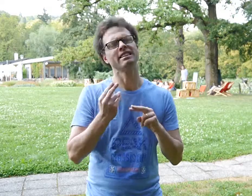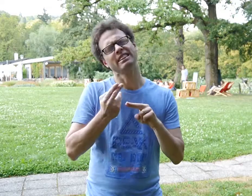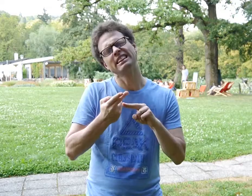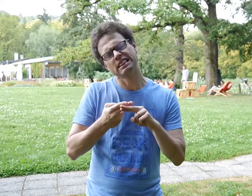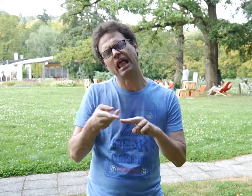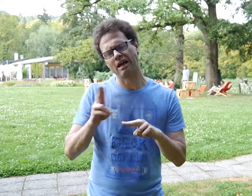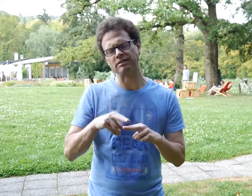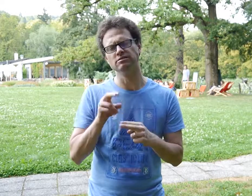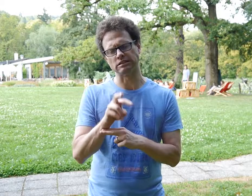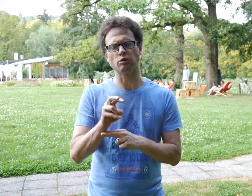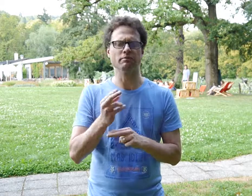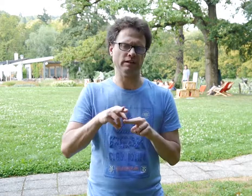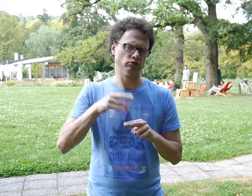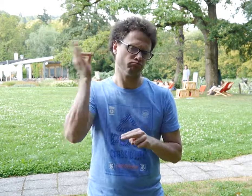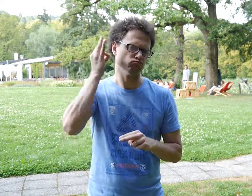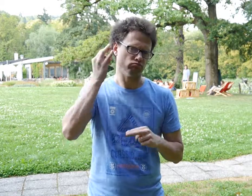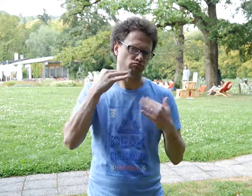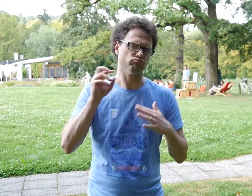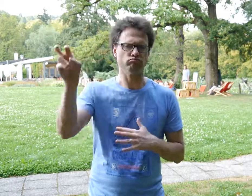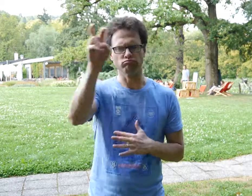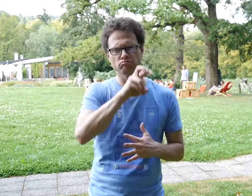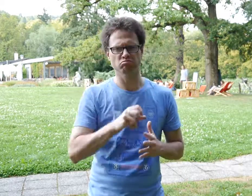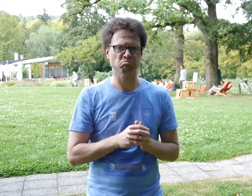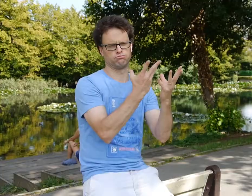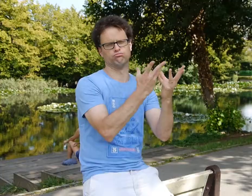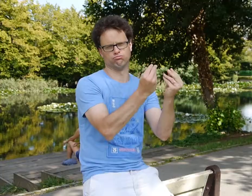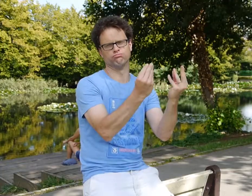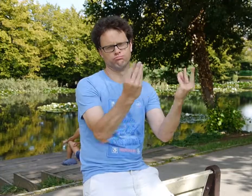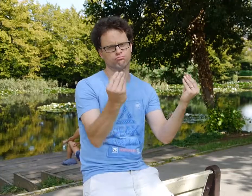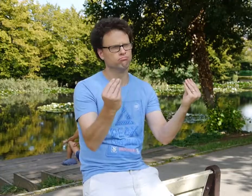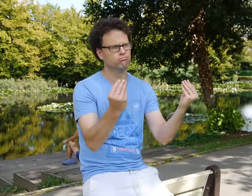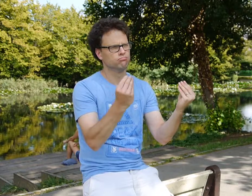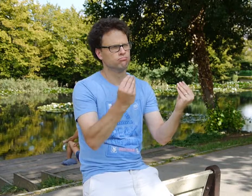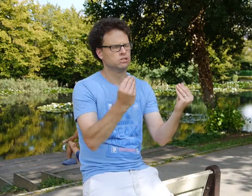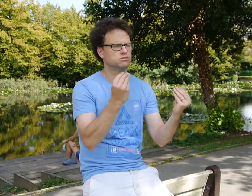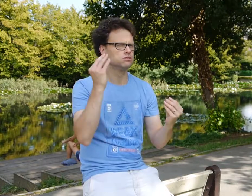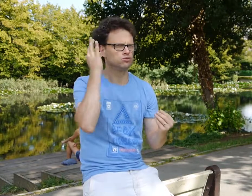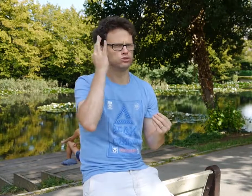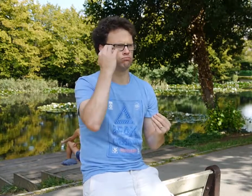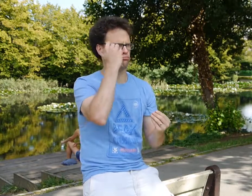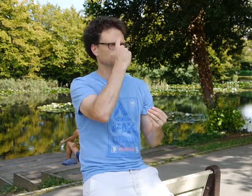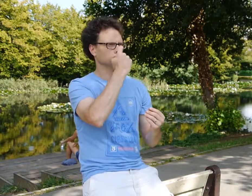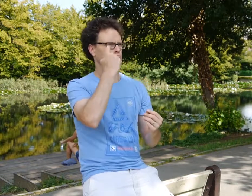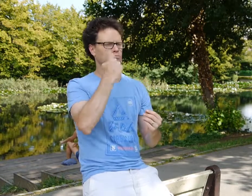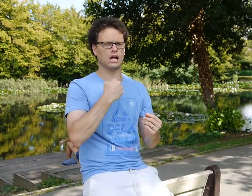I mainly perform for a hearing audience. Most of the hearing are wondering,